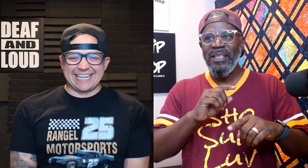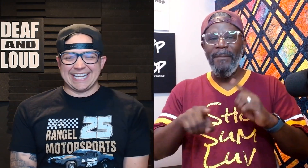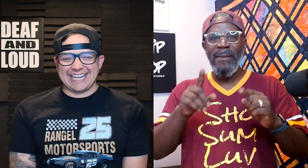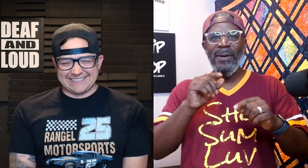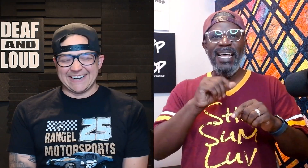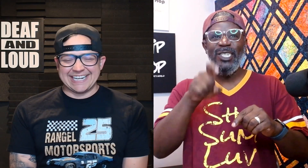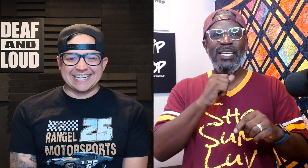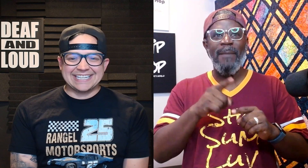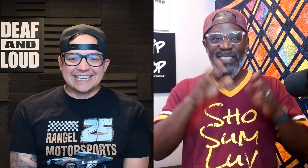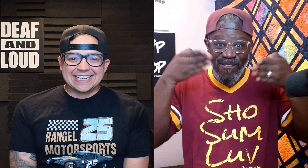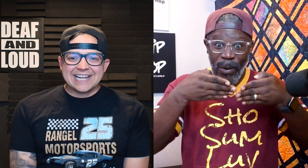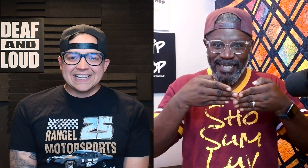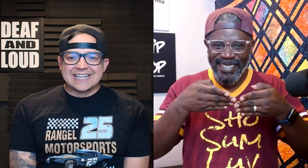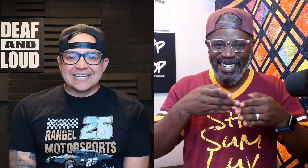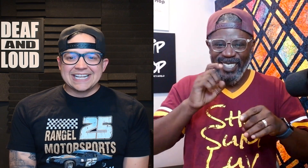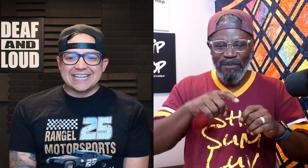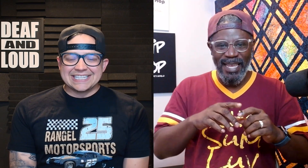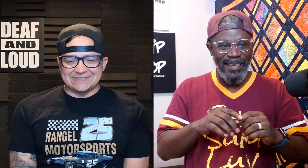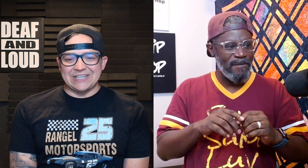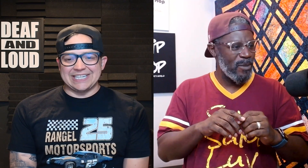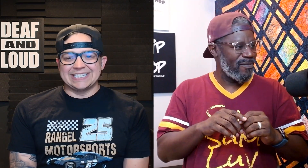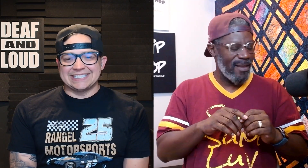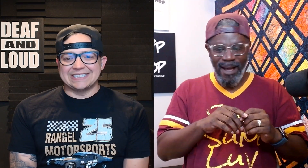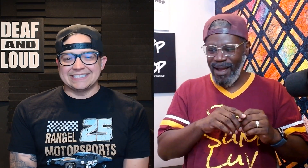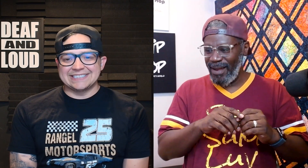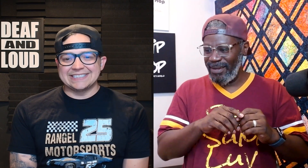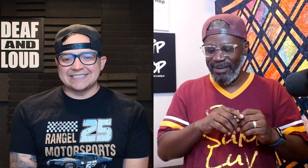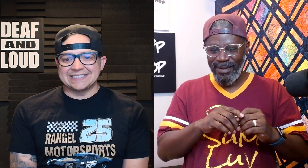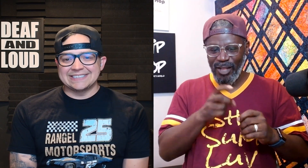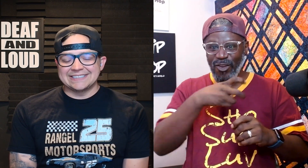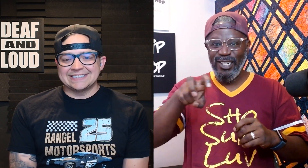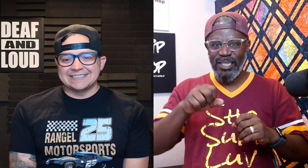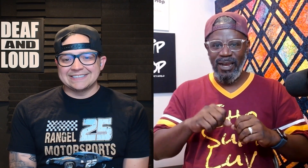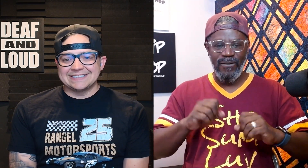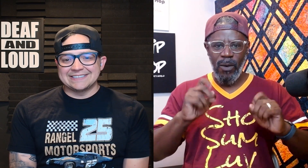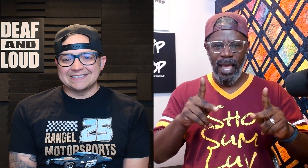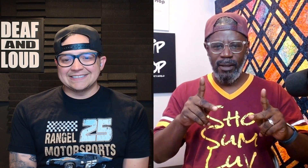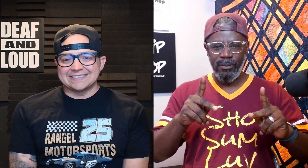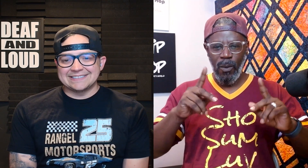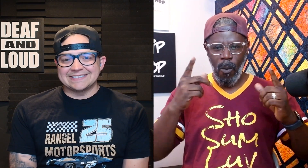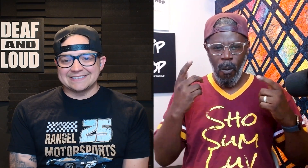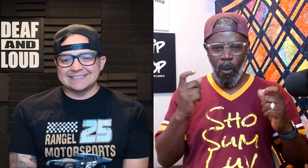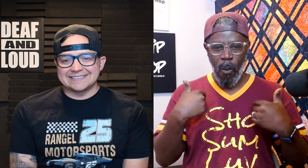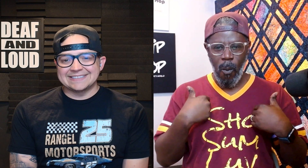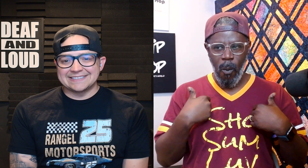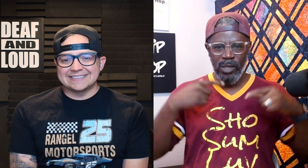I mean, but it should not be the focus. It should be a transition of, okay,